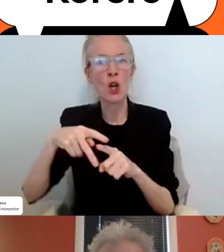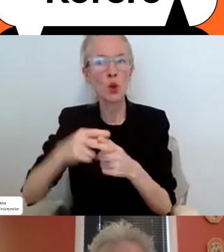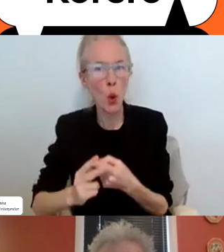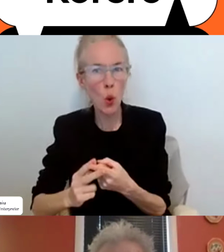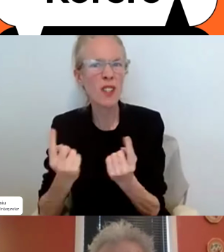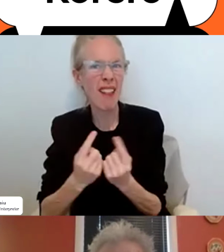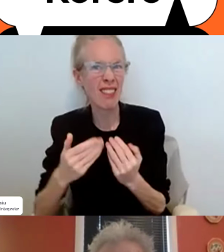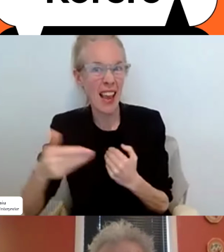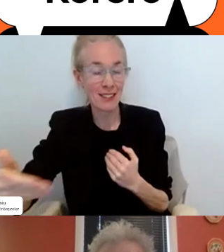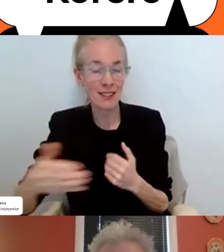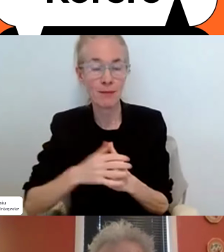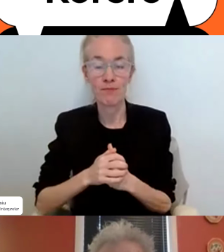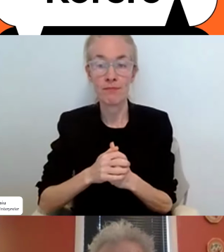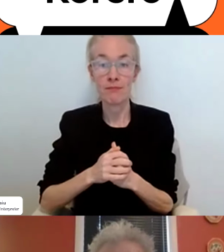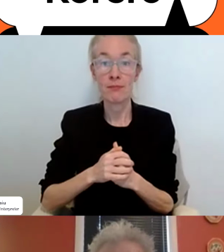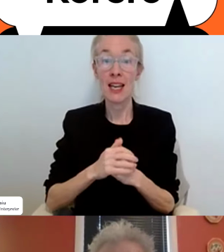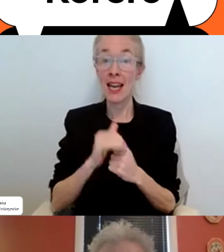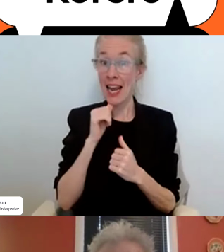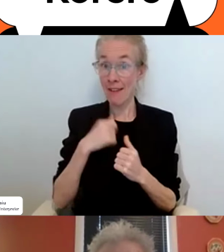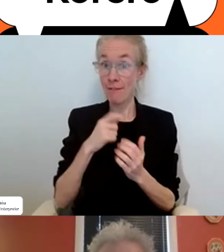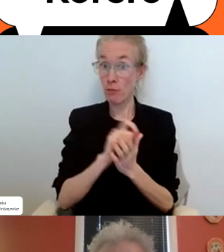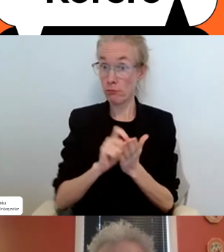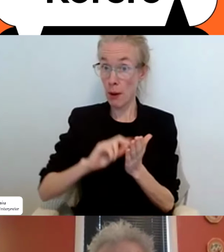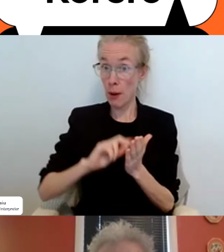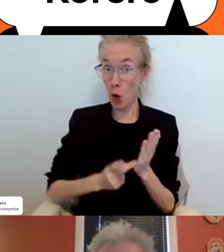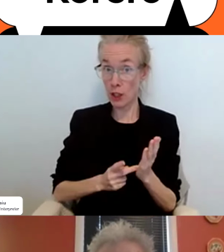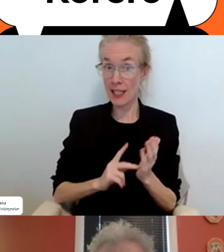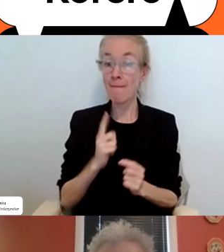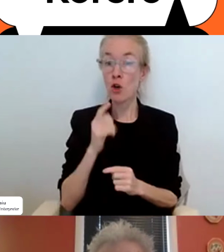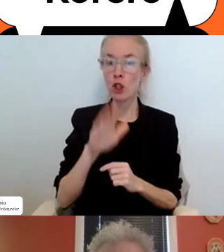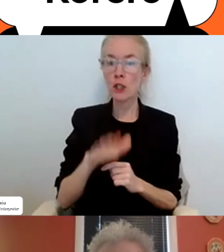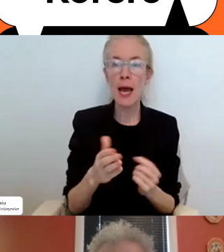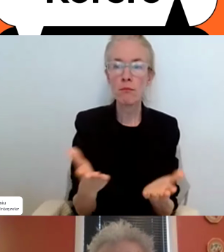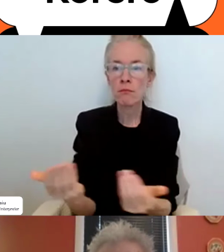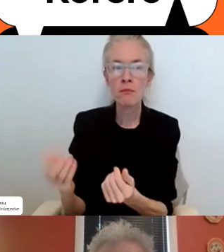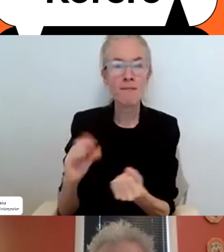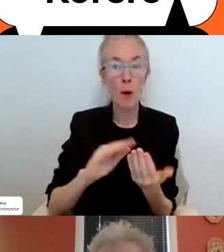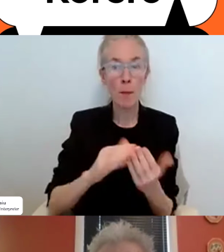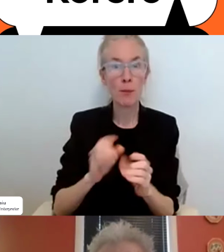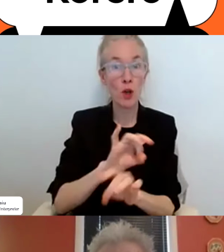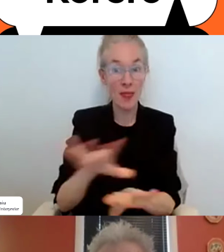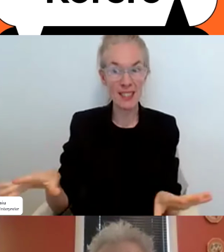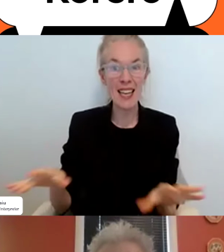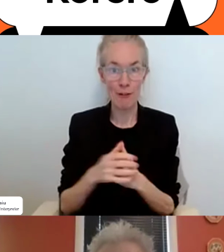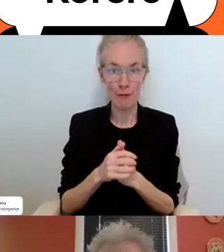with listening to the communities that are directly affected and